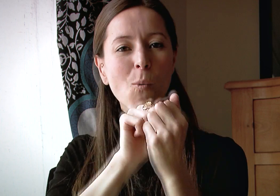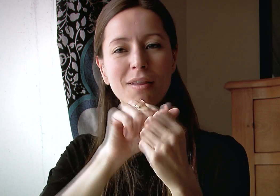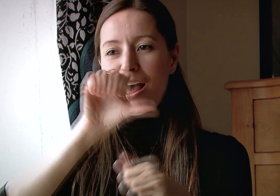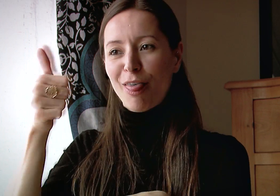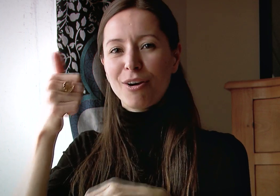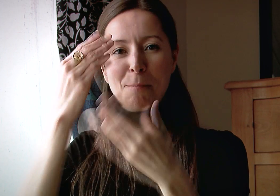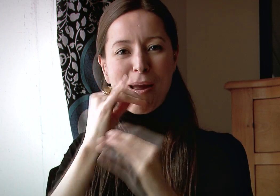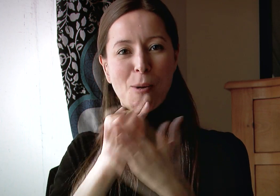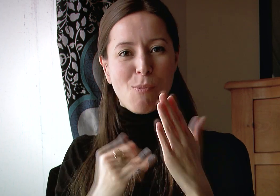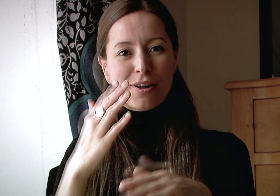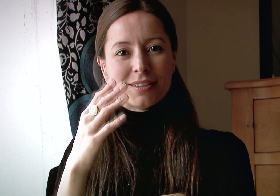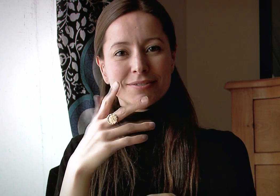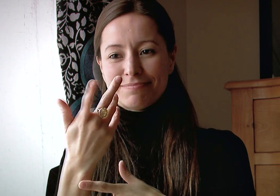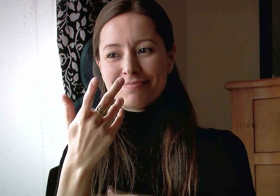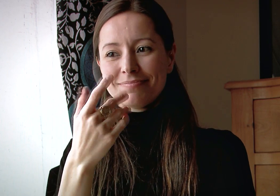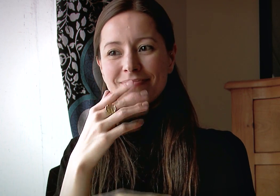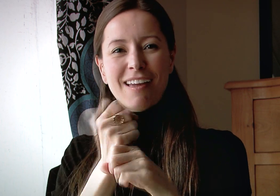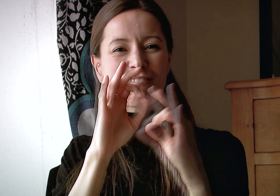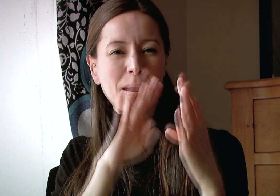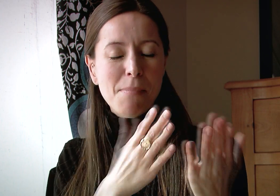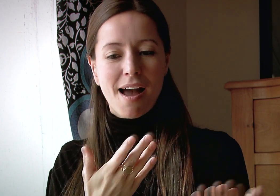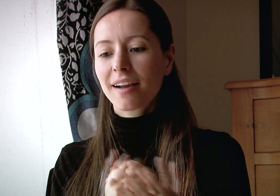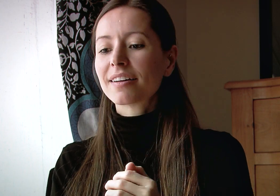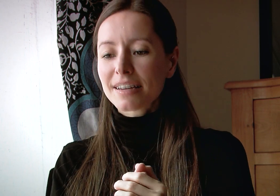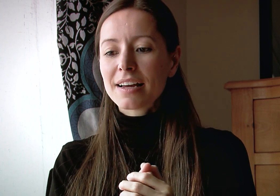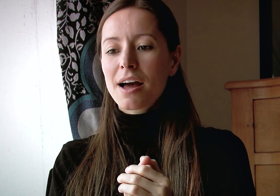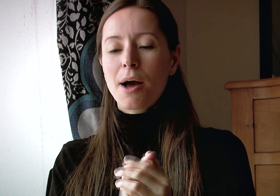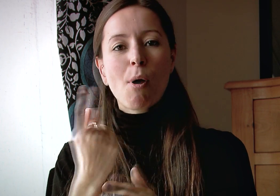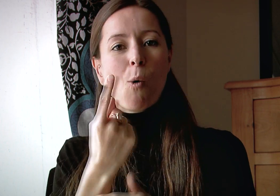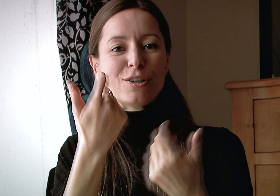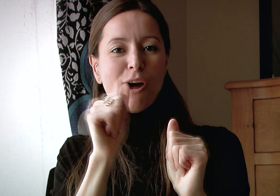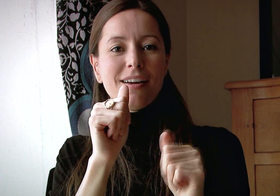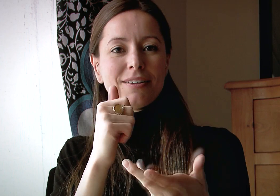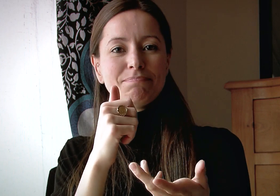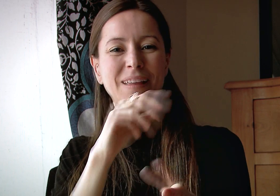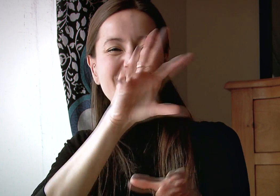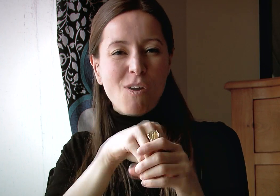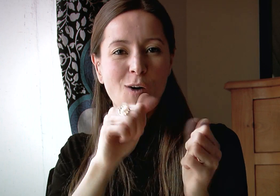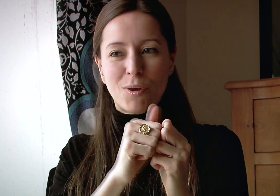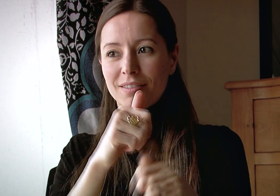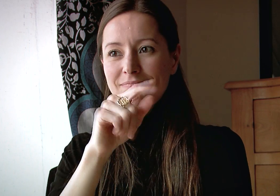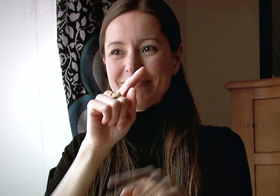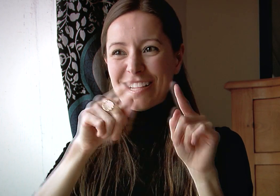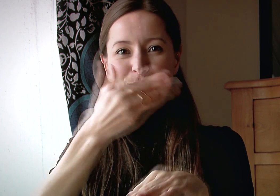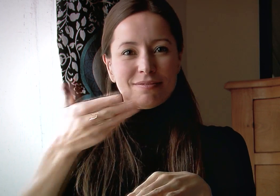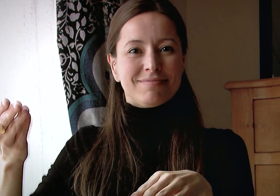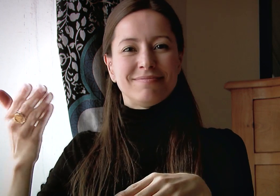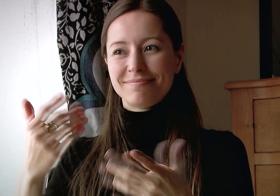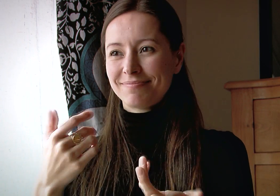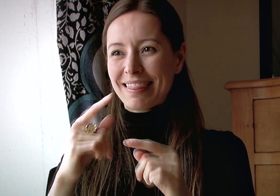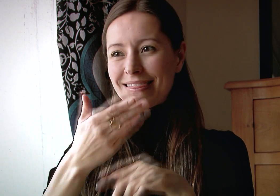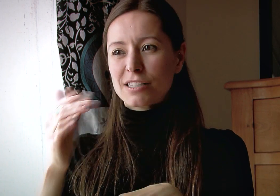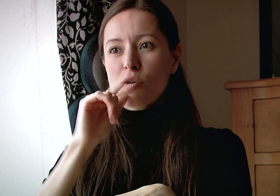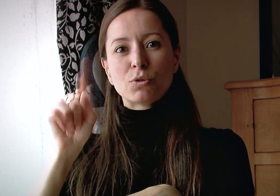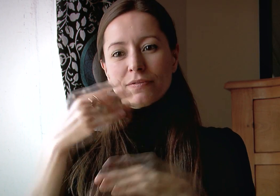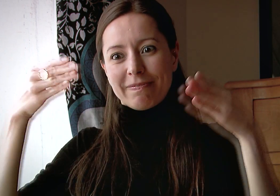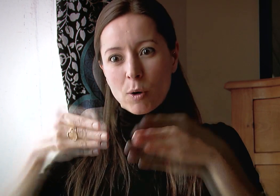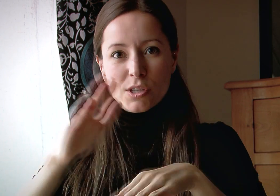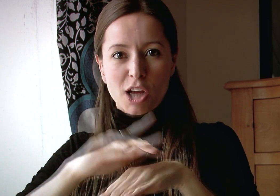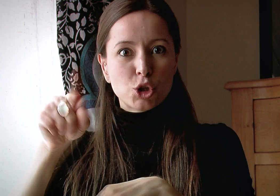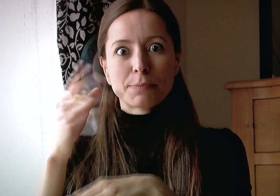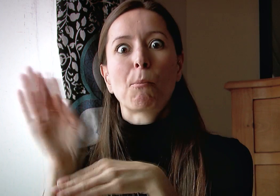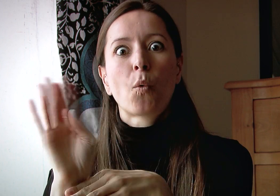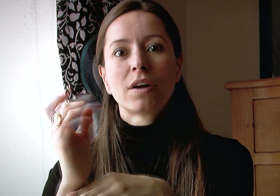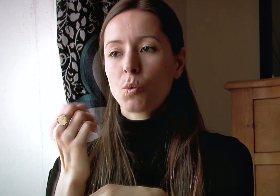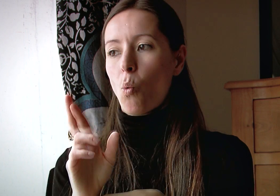makeup artists and get feedback. Always try to get involved with different things. Don't focus on just movies. Or just